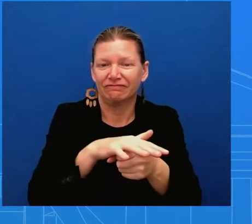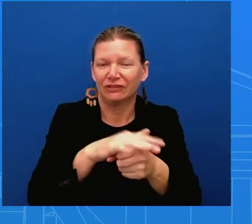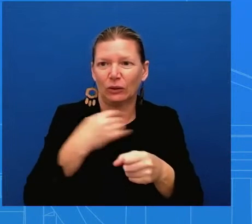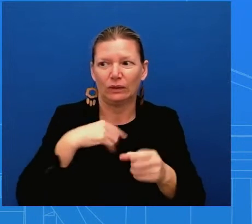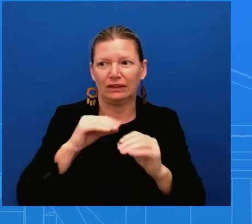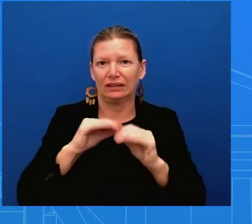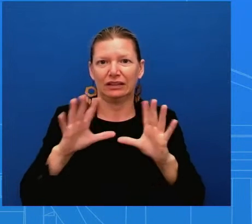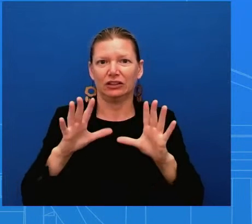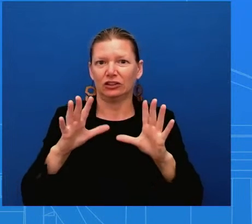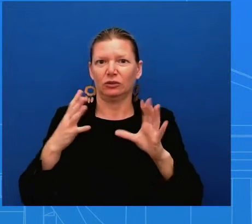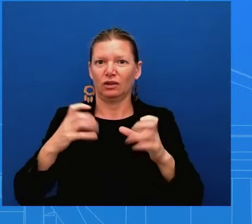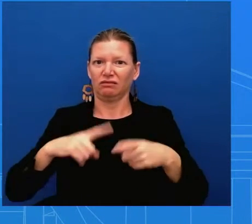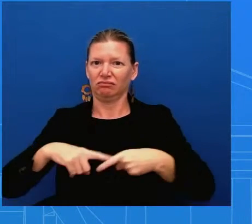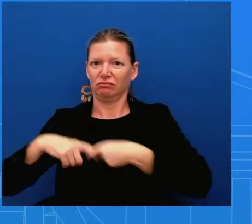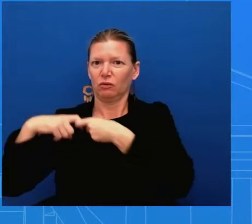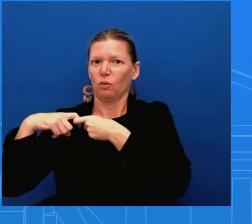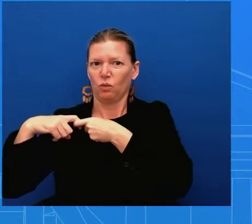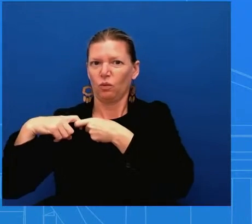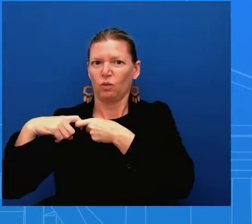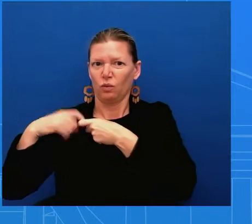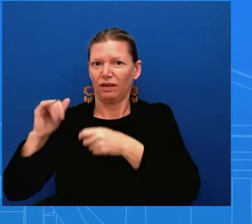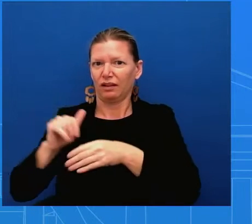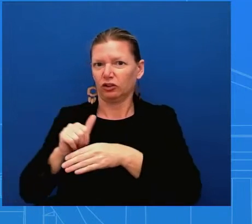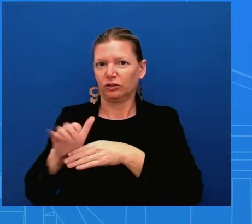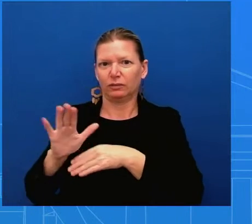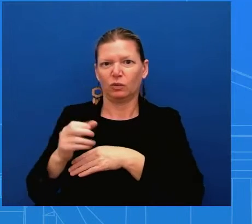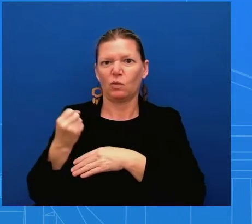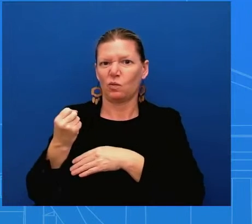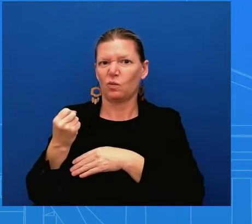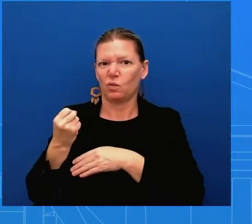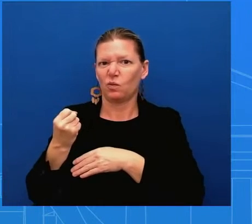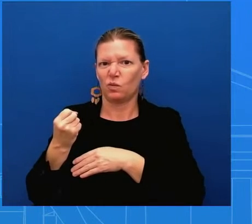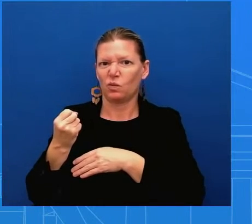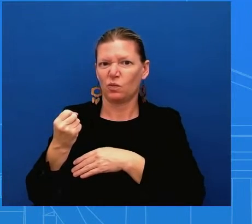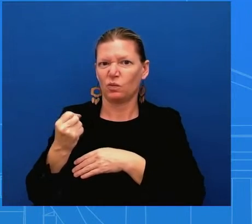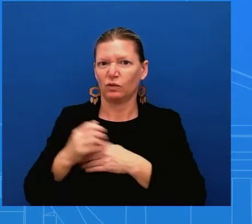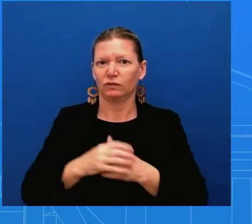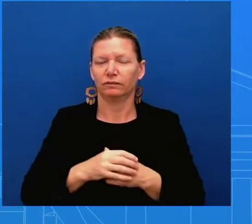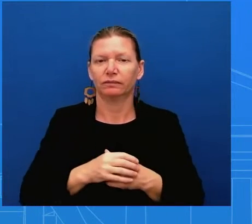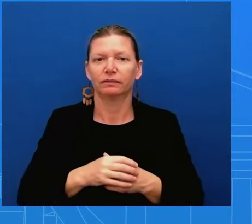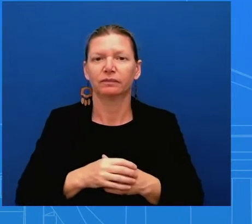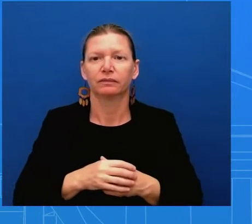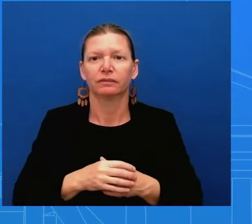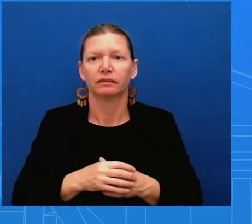That's what Jake spoke to just moments ago. The Press: Right. So, the report -- does it sort of further strengthen